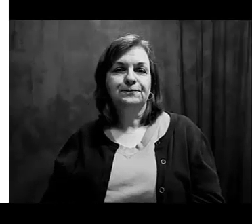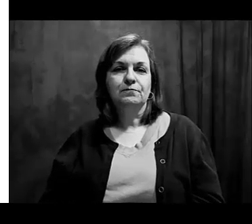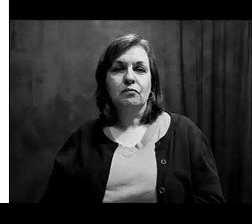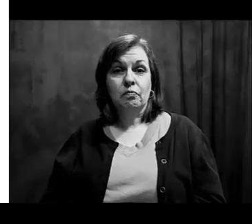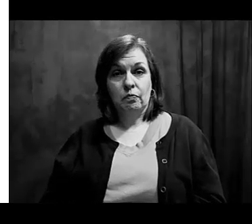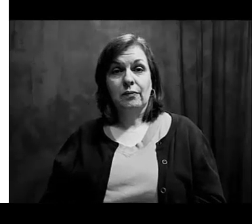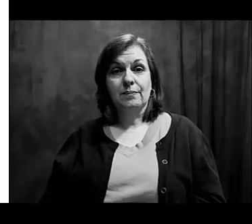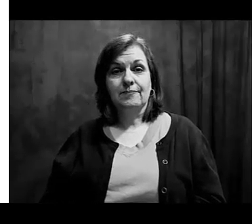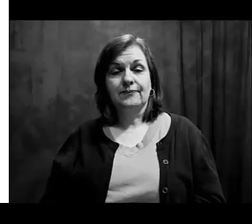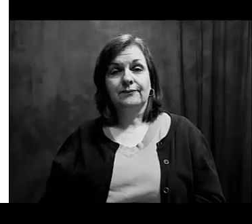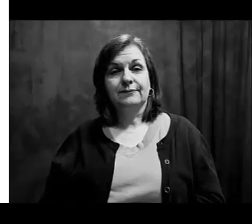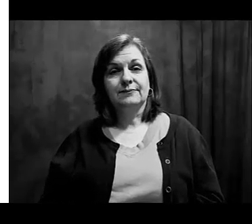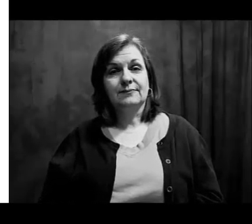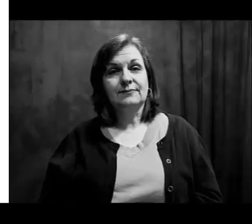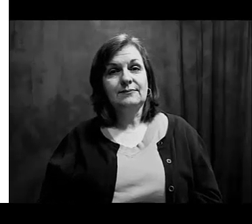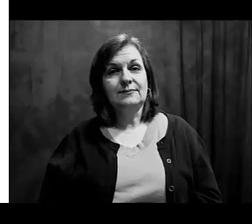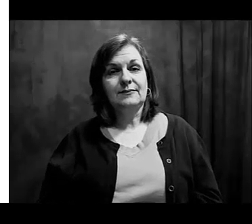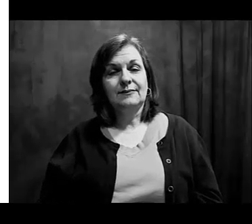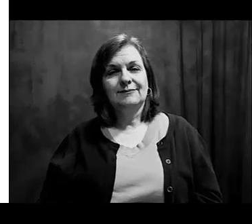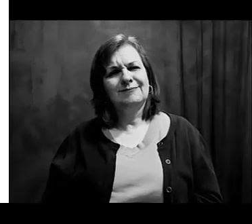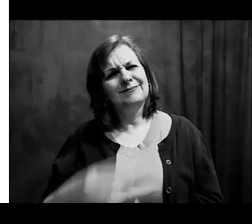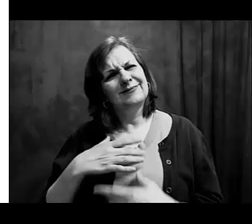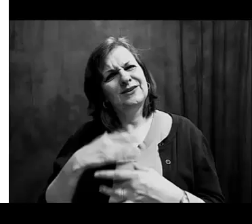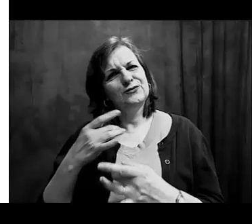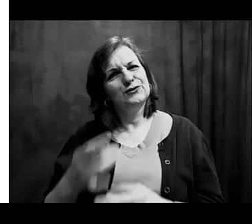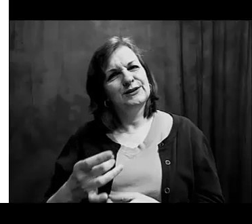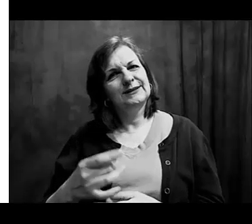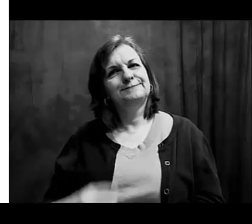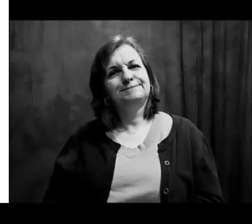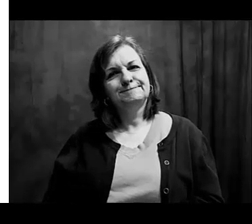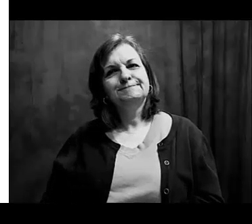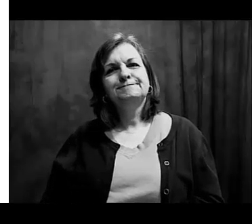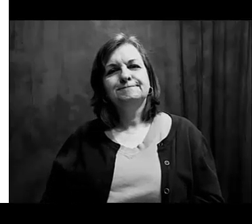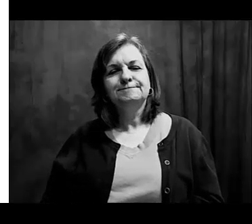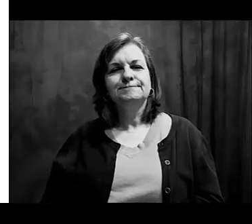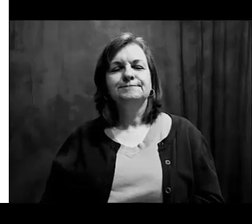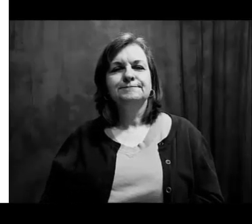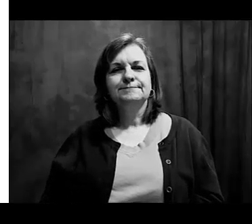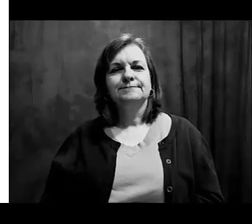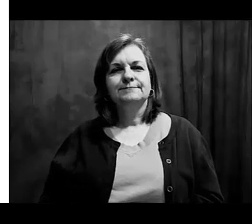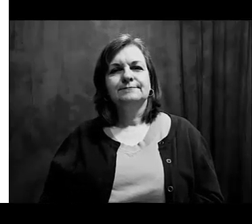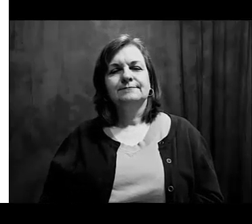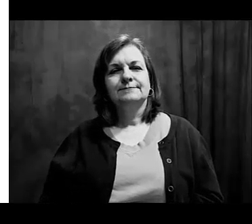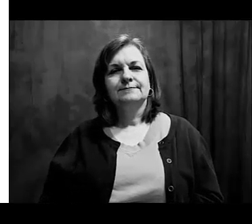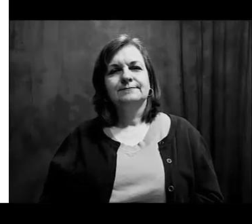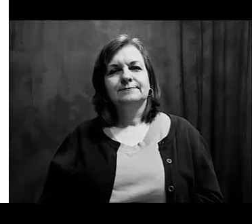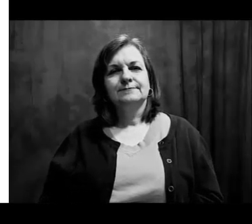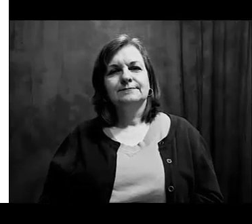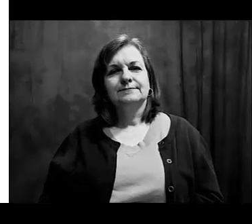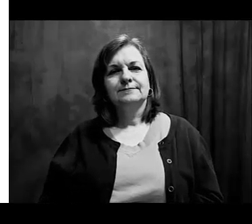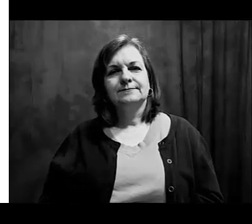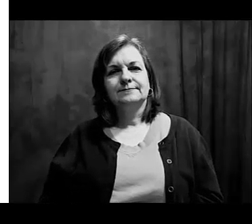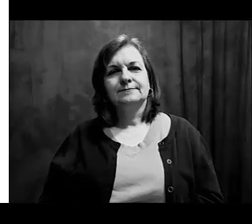right? interesting!! interesting to think about and we see these very distinct differences so if you